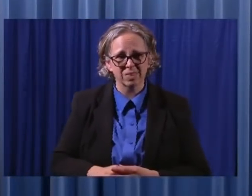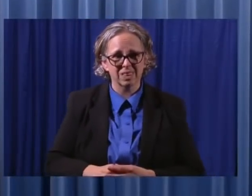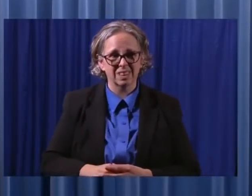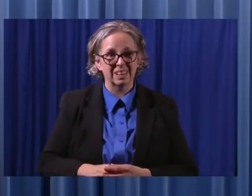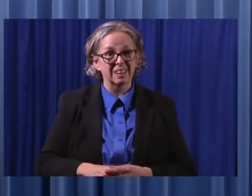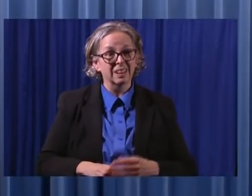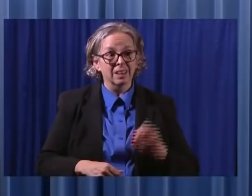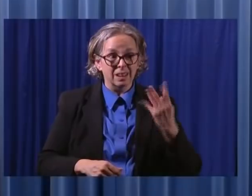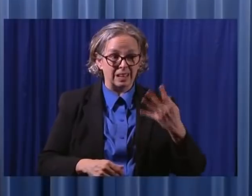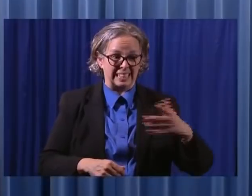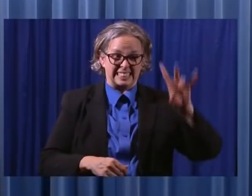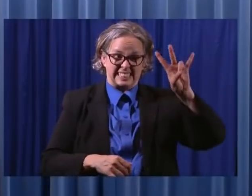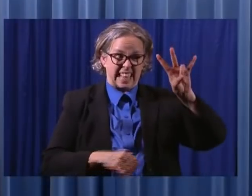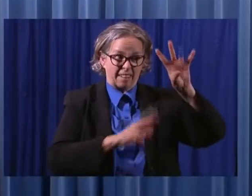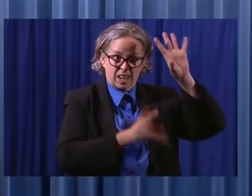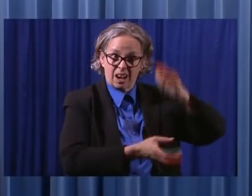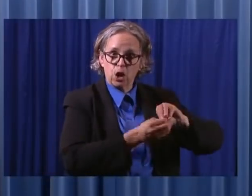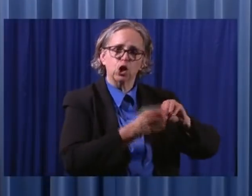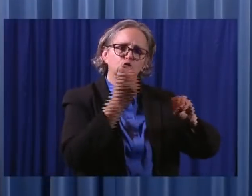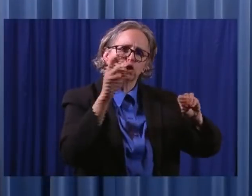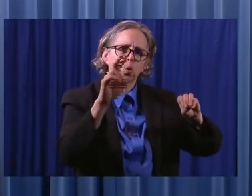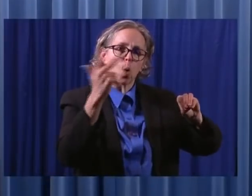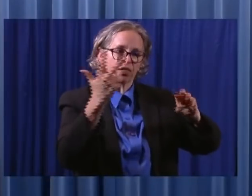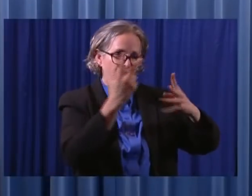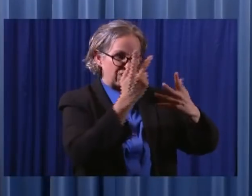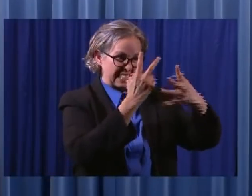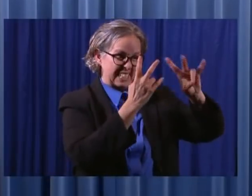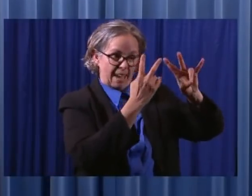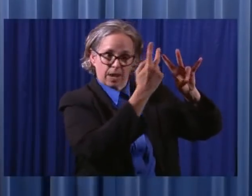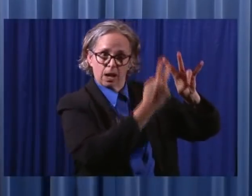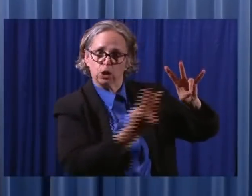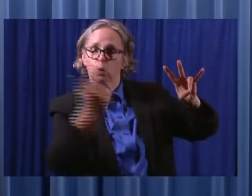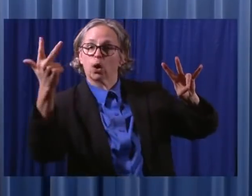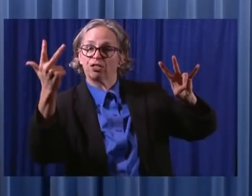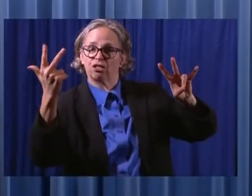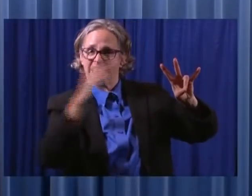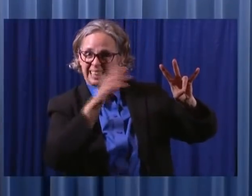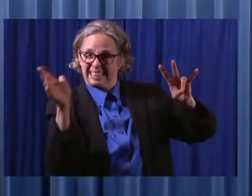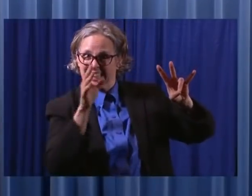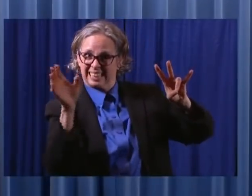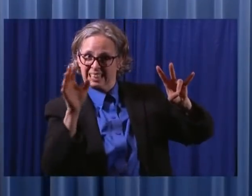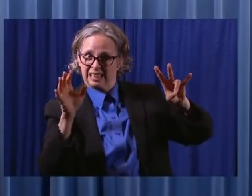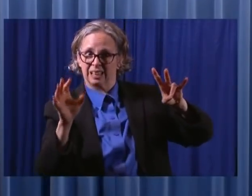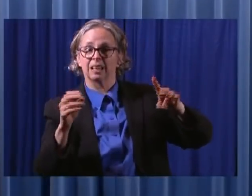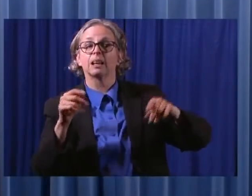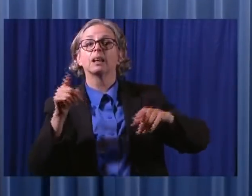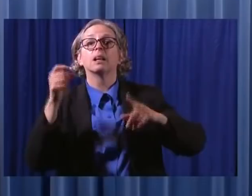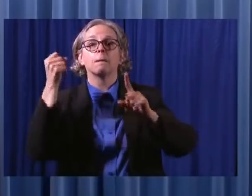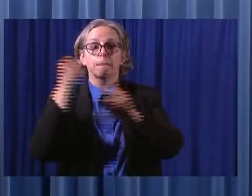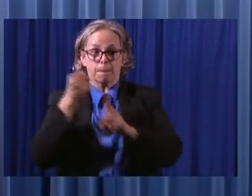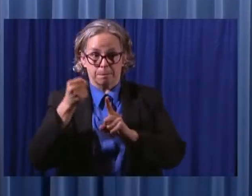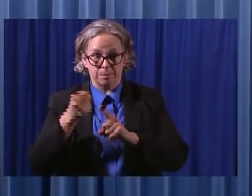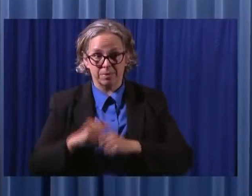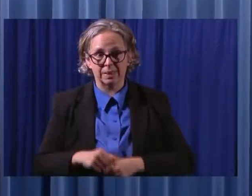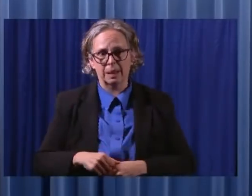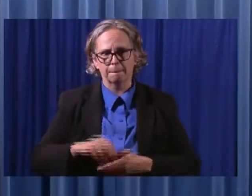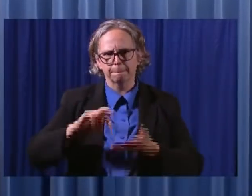LET ME GO TO LEVEL II, WHICH WE ARE IDENTIFYING AS ORANGE PRACTICE WILL BE THE ORANGE LEVEL. THE COUNTY HAS TRIGGERED TWO OR